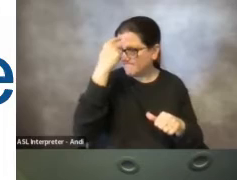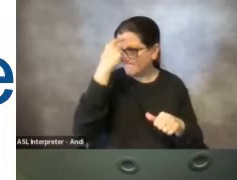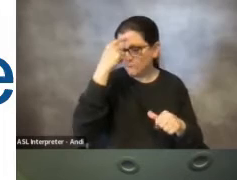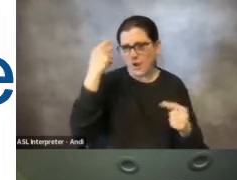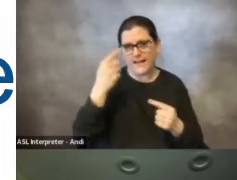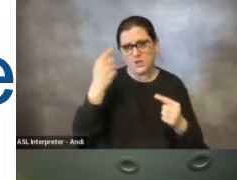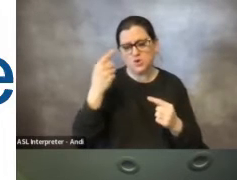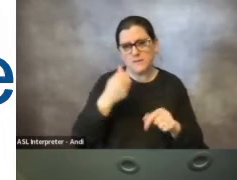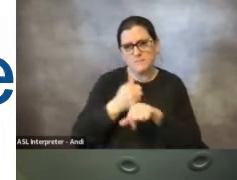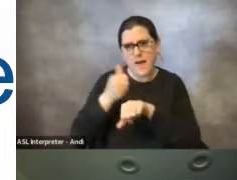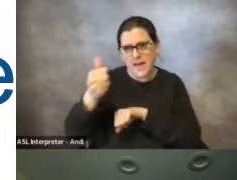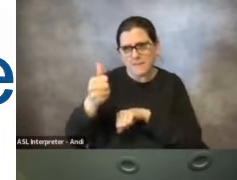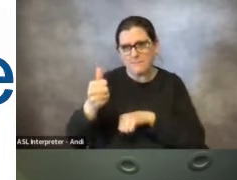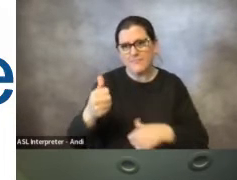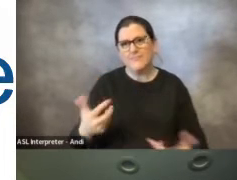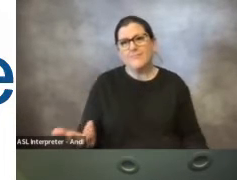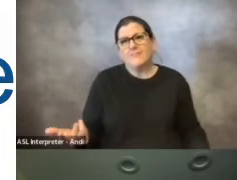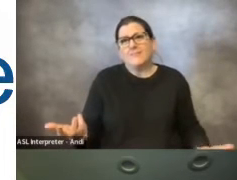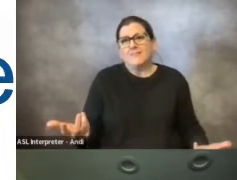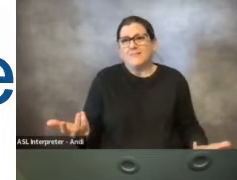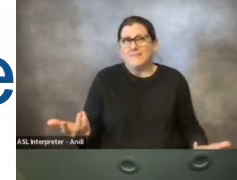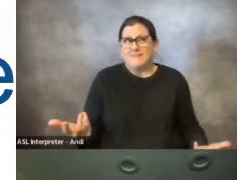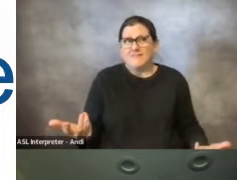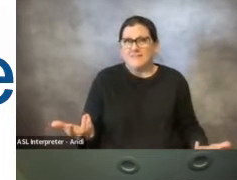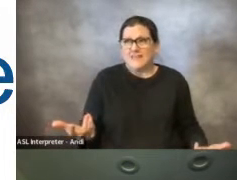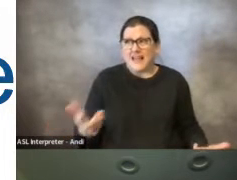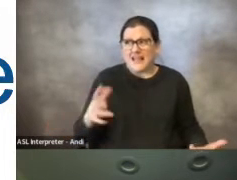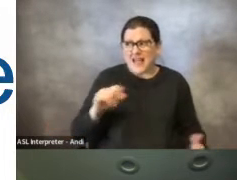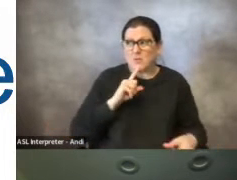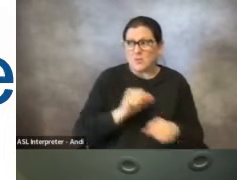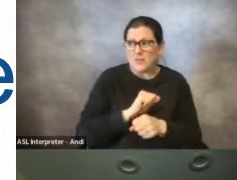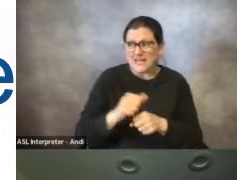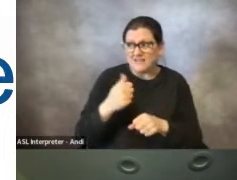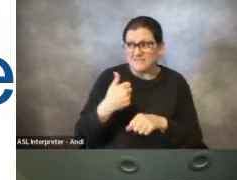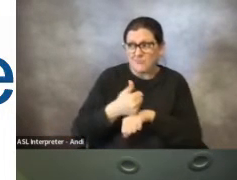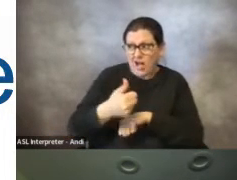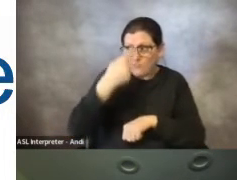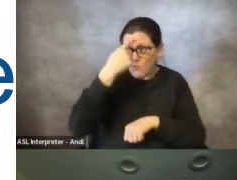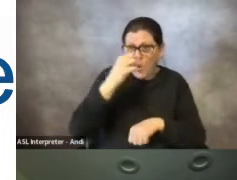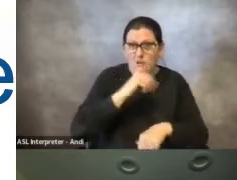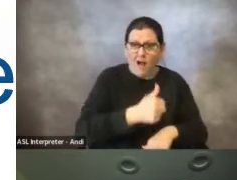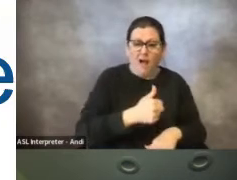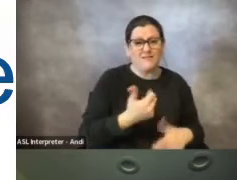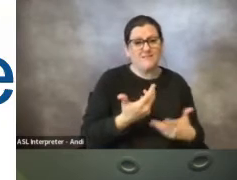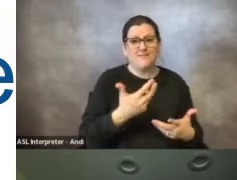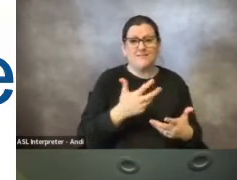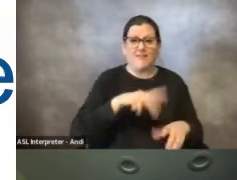say every single time something like that happened. First thing that went through my mind was damn brain injury. Now that both